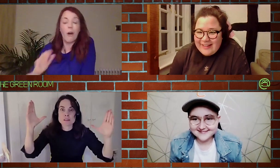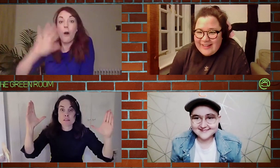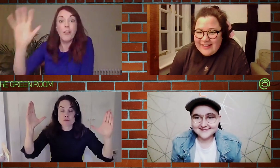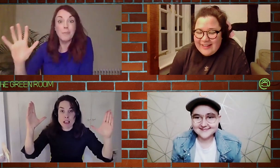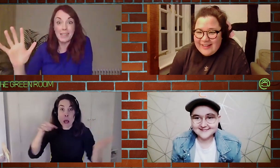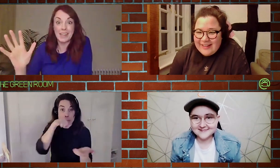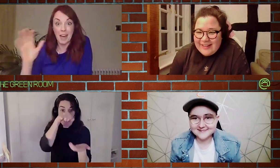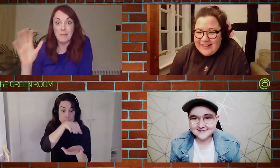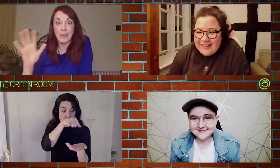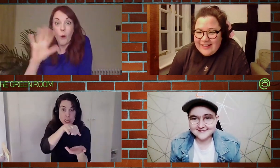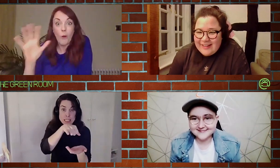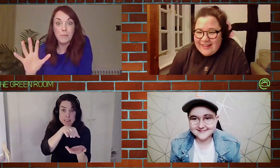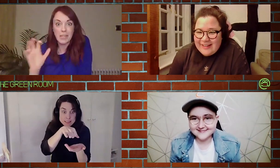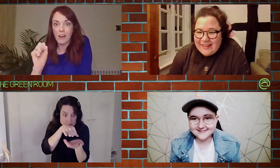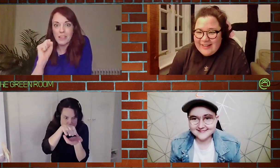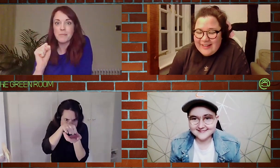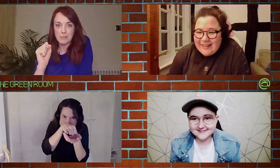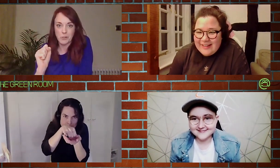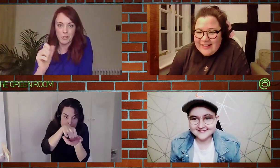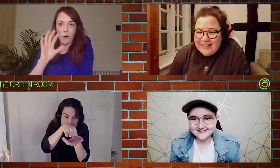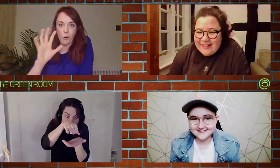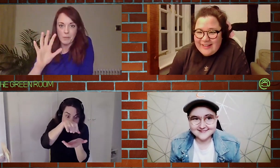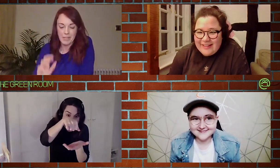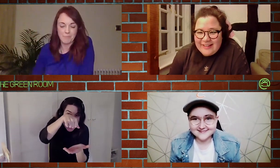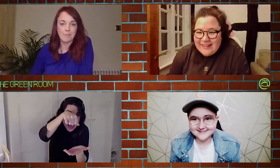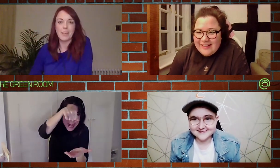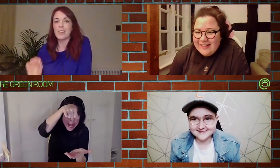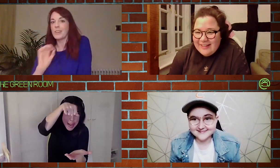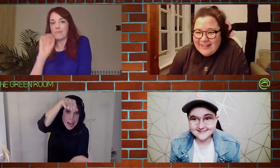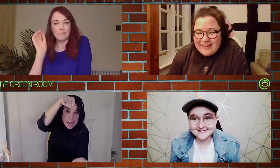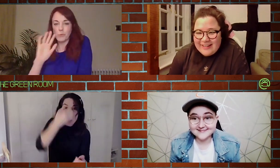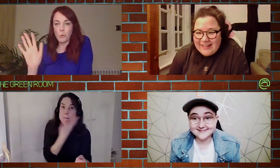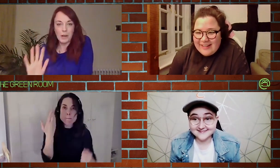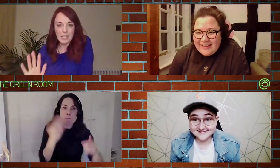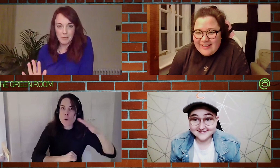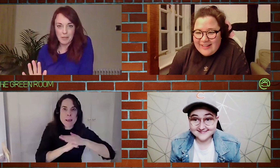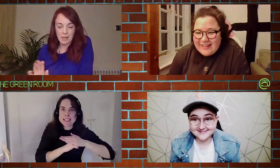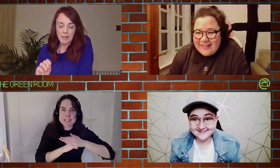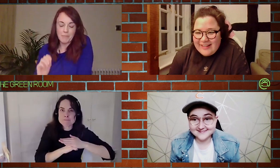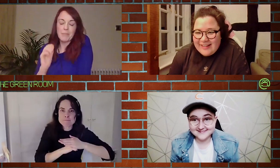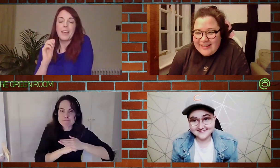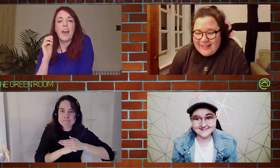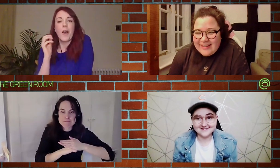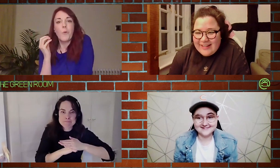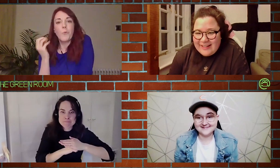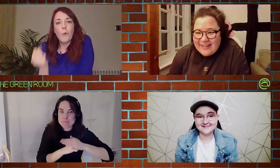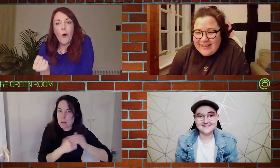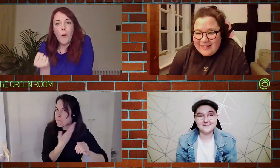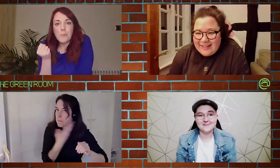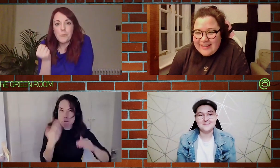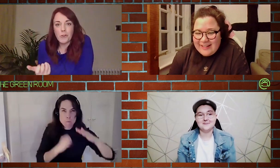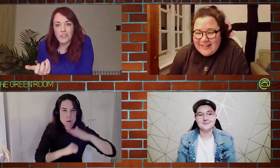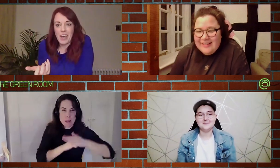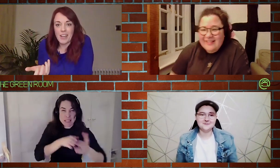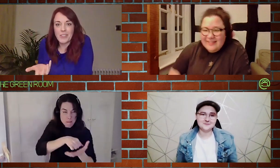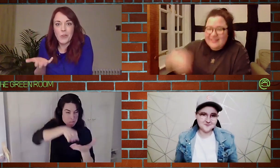All the money, I mean, all the money. Unlimited budget. All the money. No worries about the money. What project